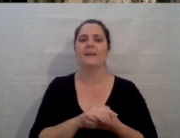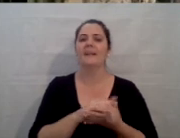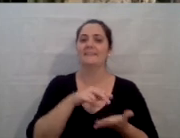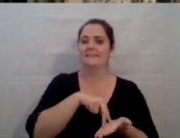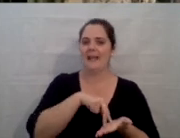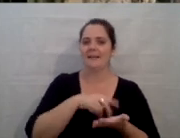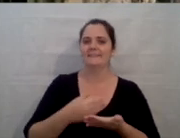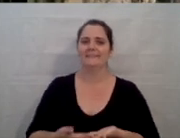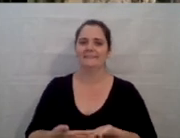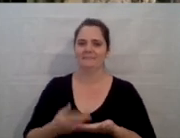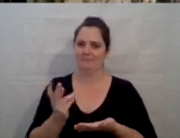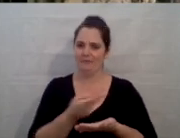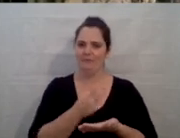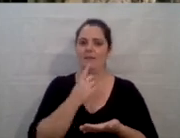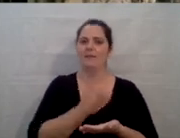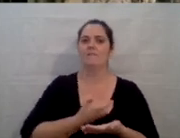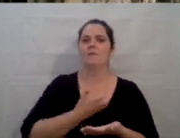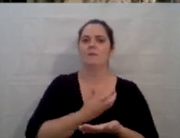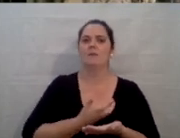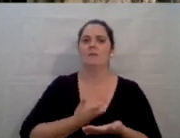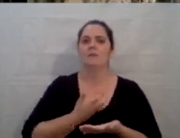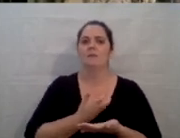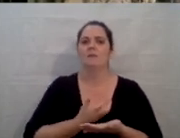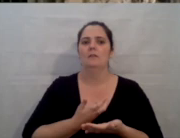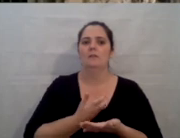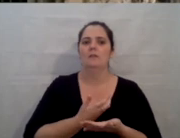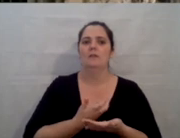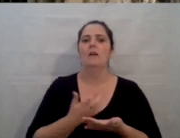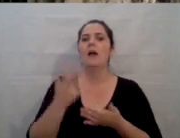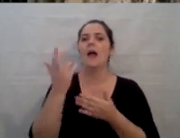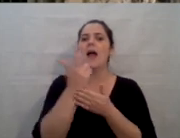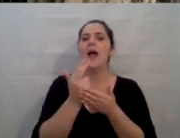They're gonna get comfortable here. Art modelling is a very, very difficult job.